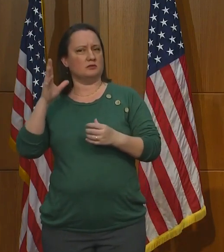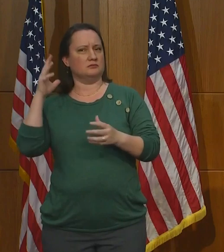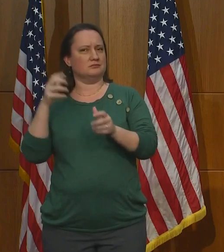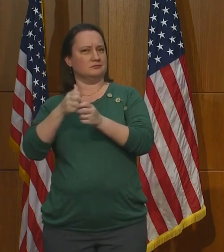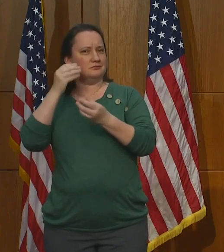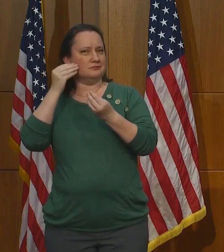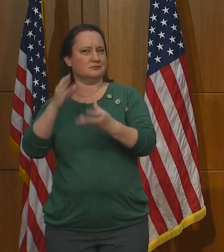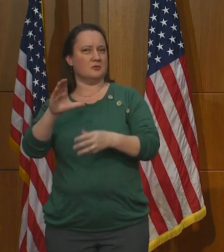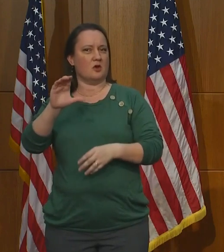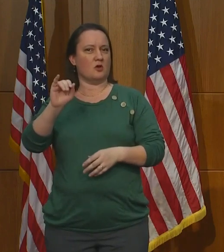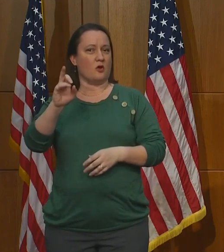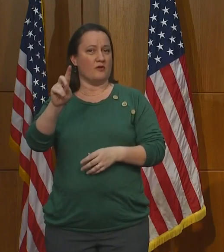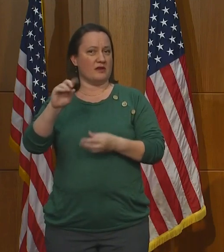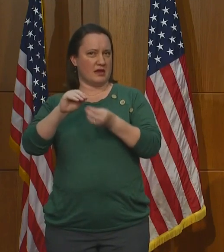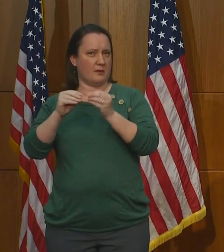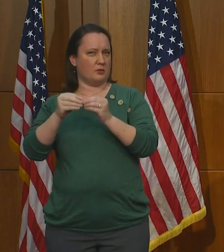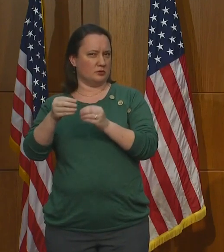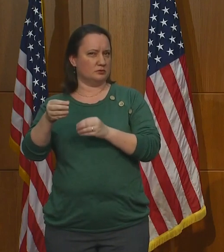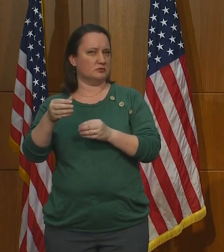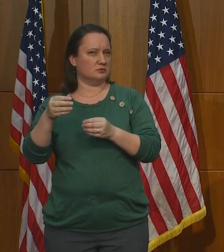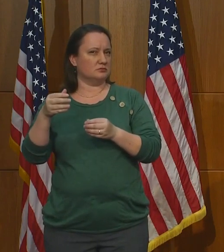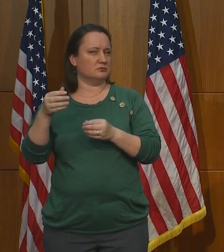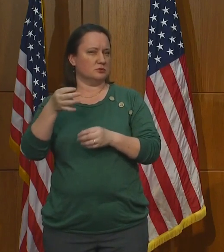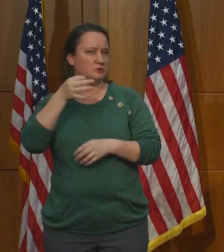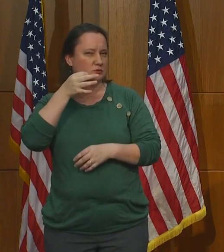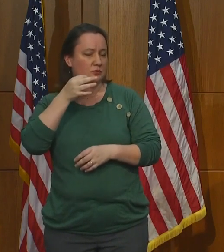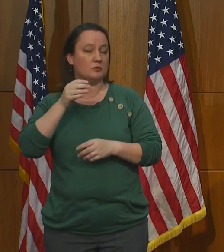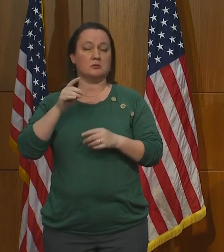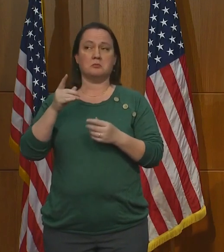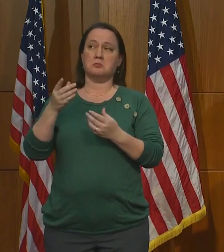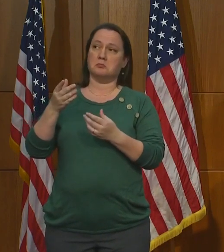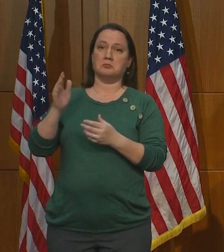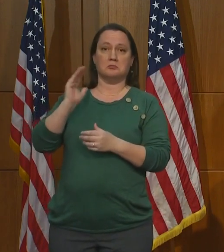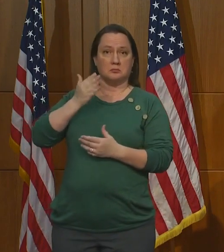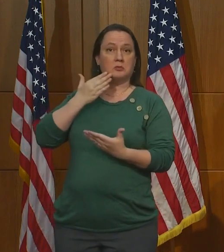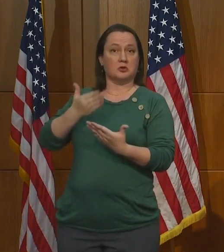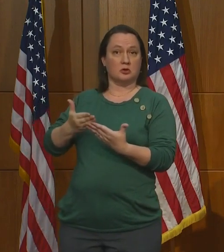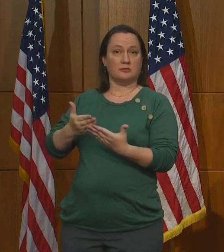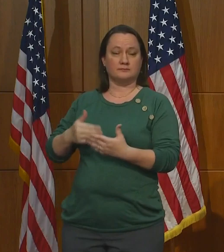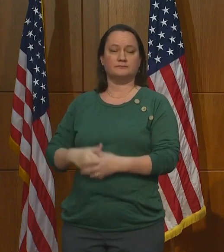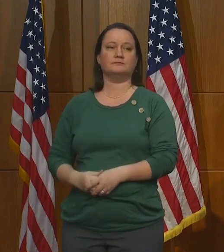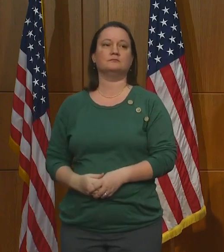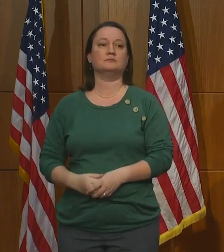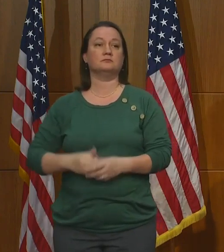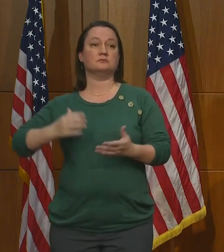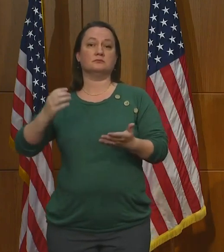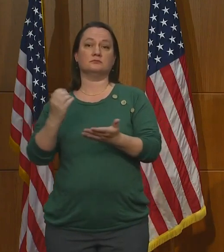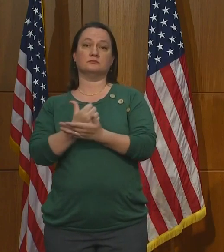SPEAK TO OUR COVID NUMBERS- IN A FEW MINUTES. BUT OVERALL THEY